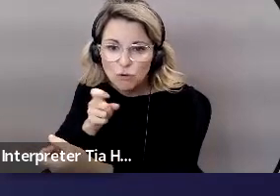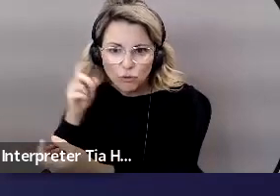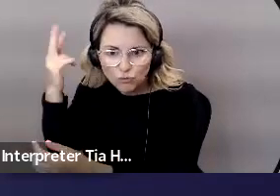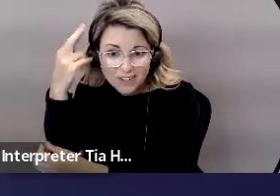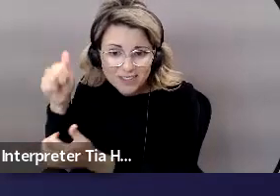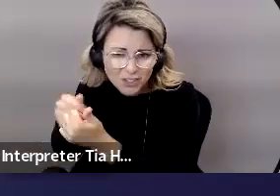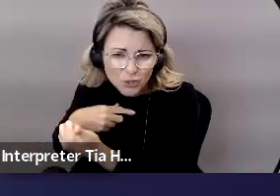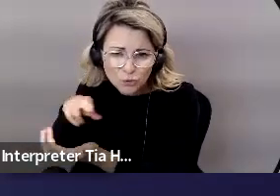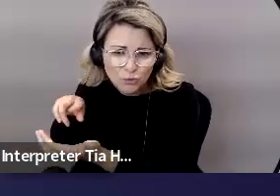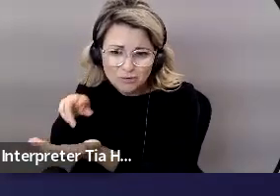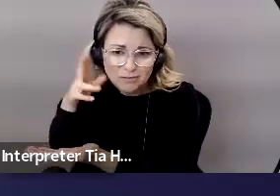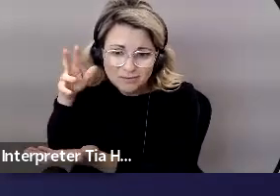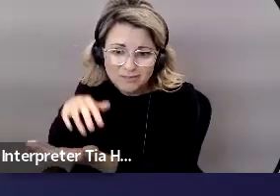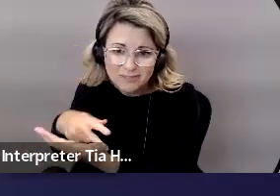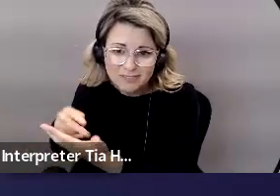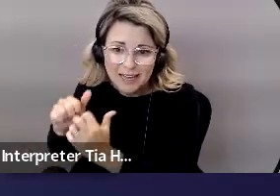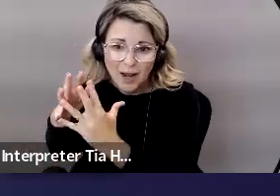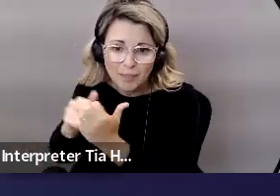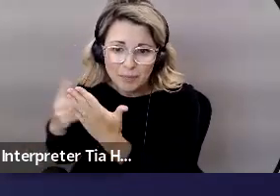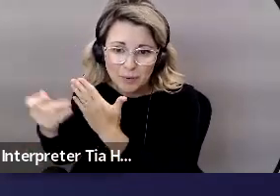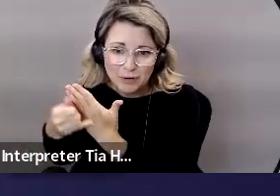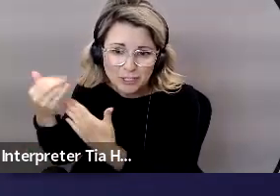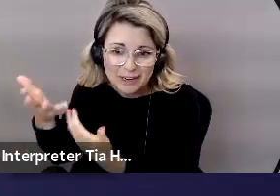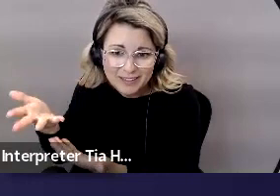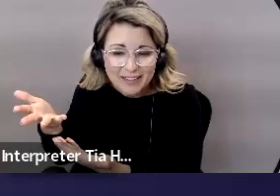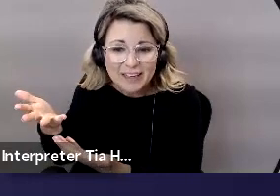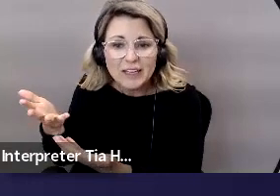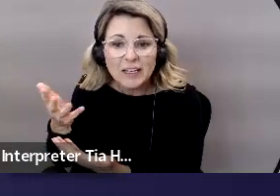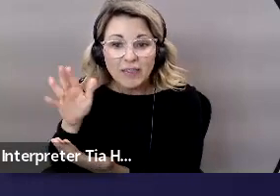be on. Making sure that we're getting feedback from them. That might be, that might look like